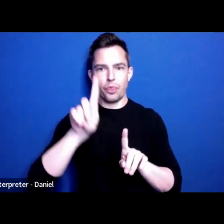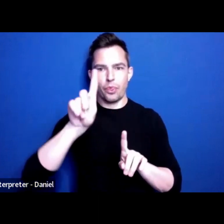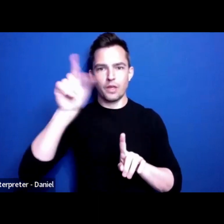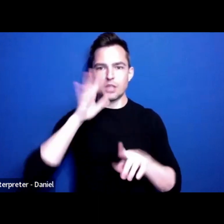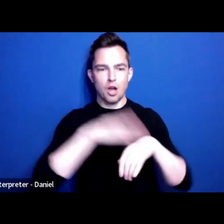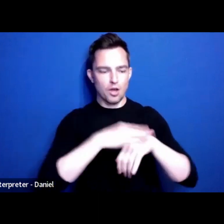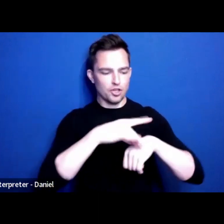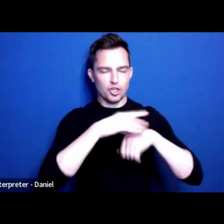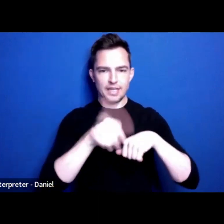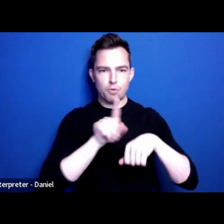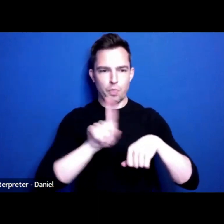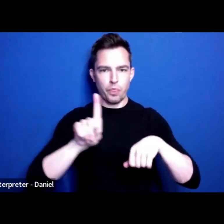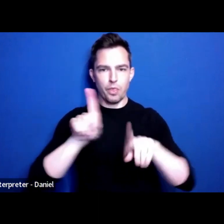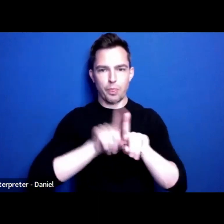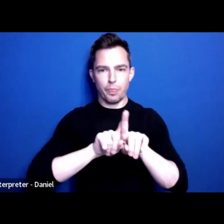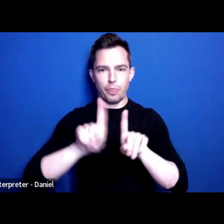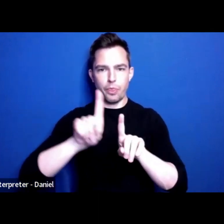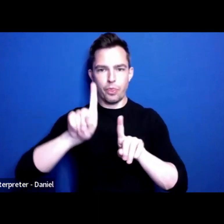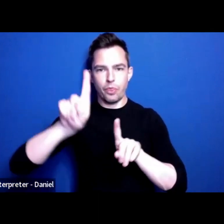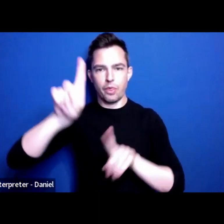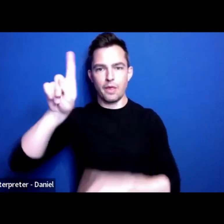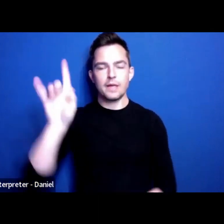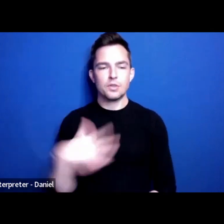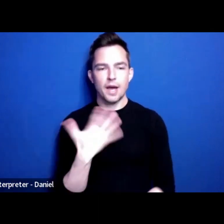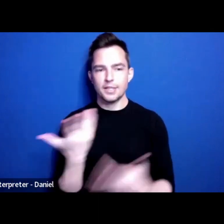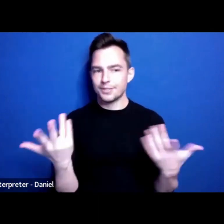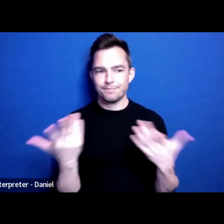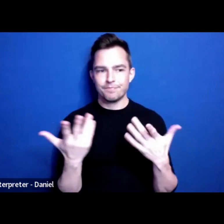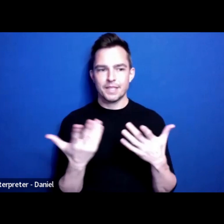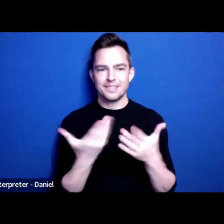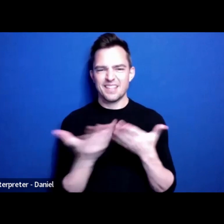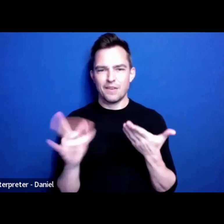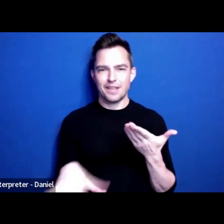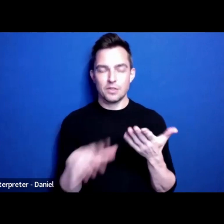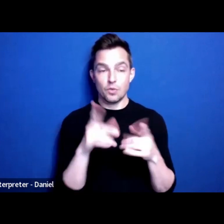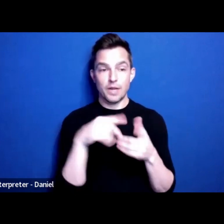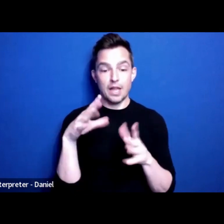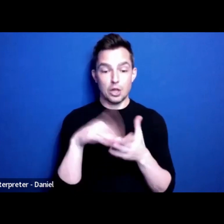stayed on myself. And things like that. So once I learned my triggers, then I knew how to